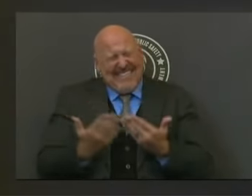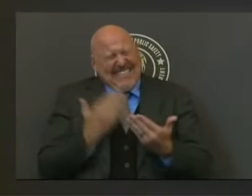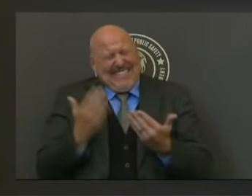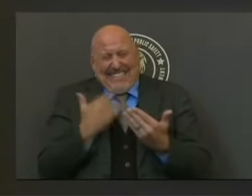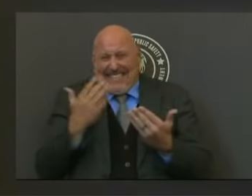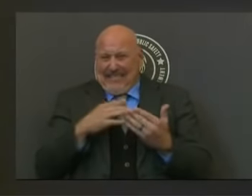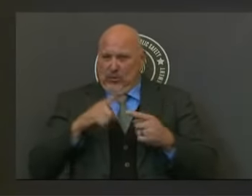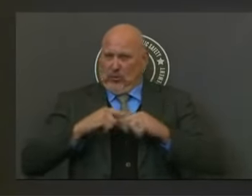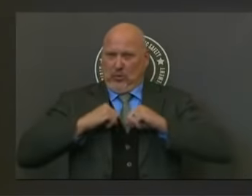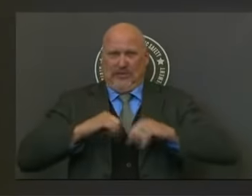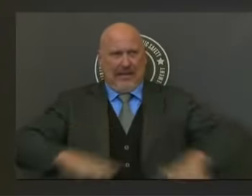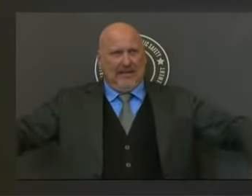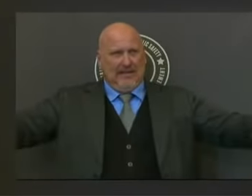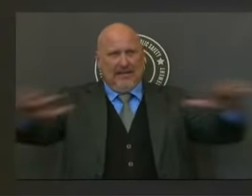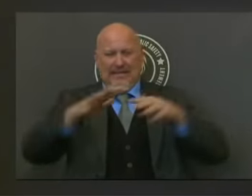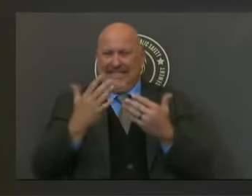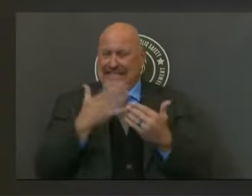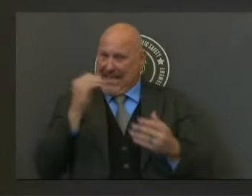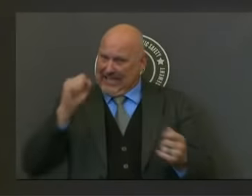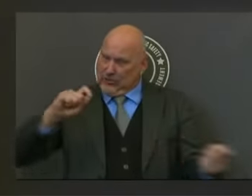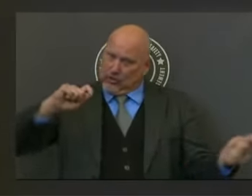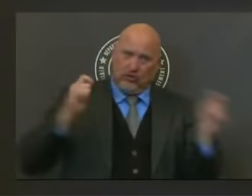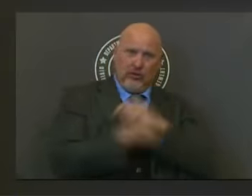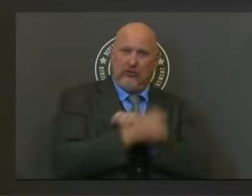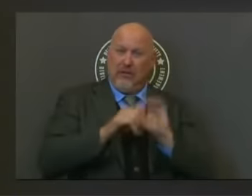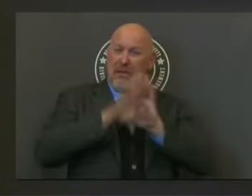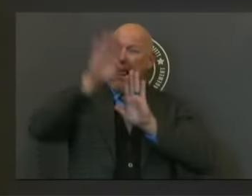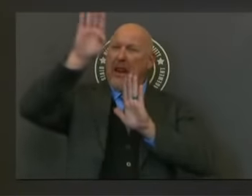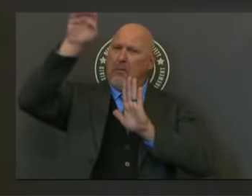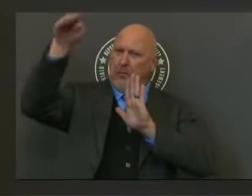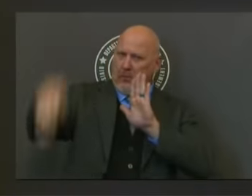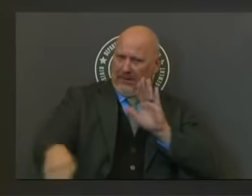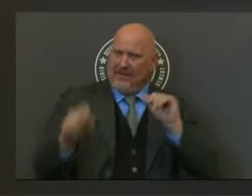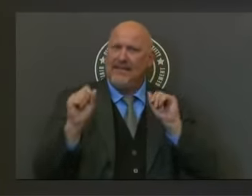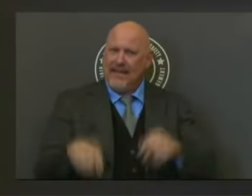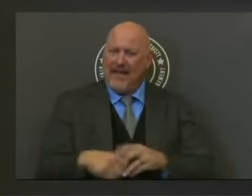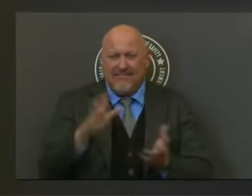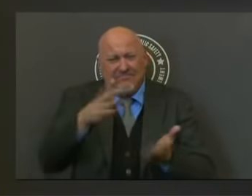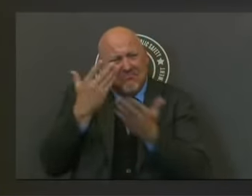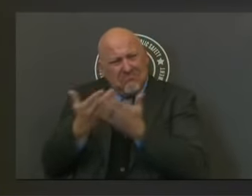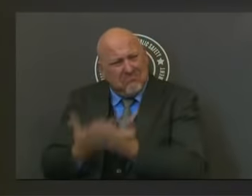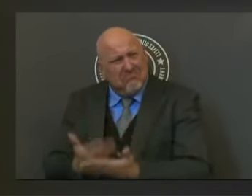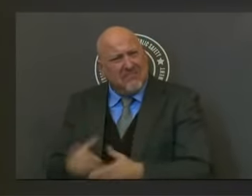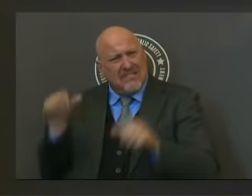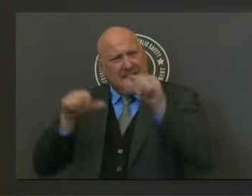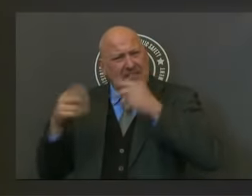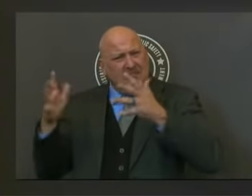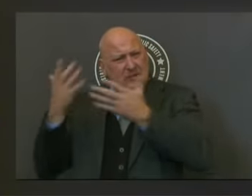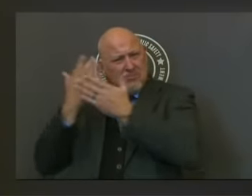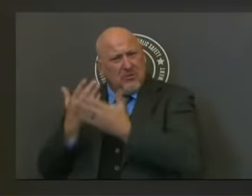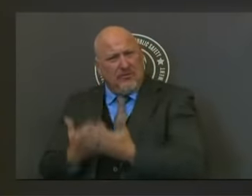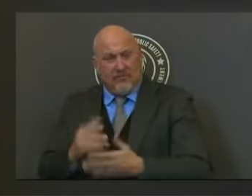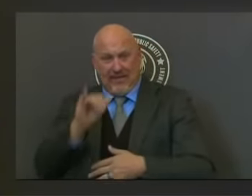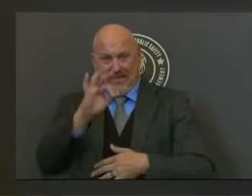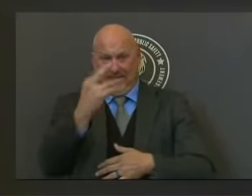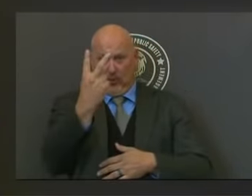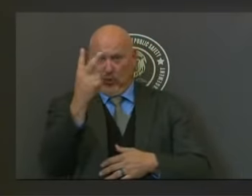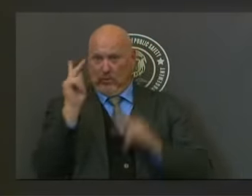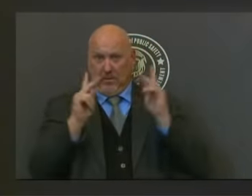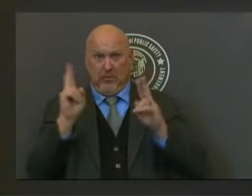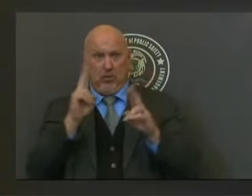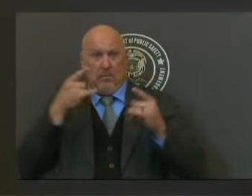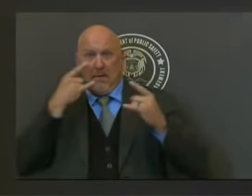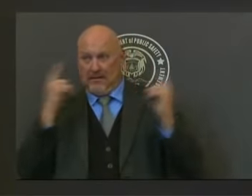science is clear masks work when